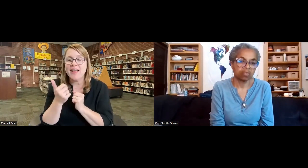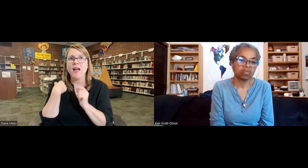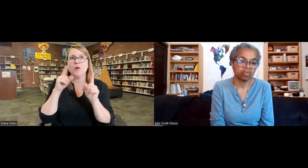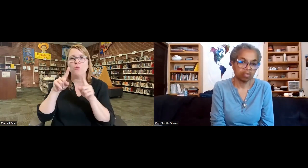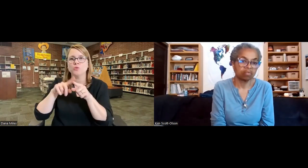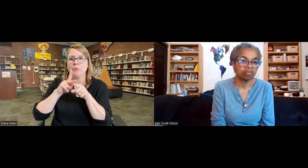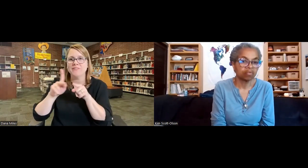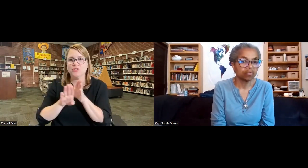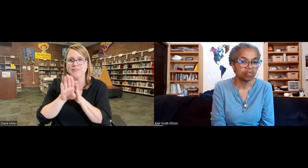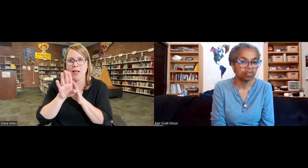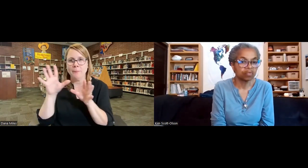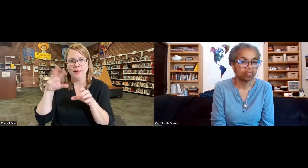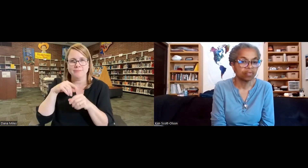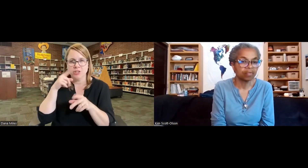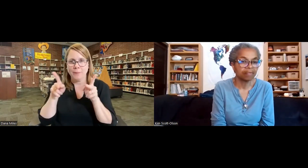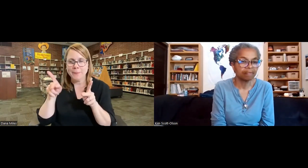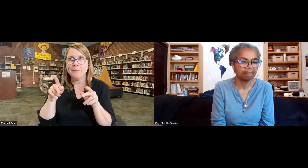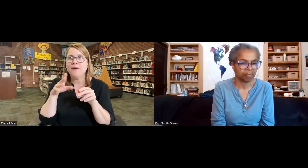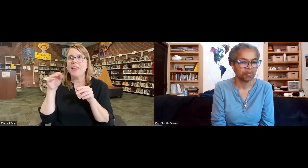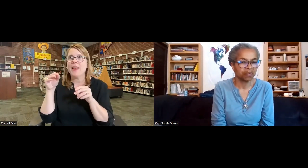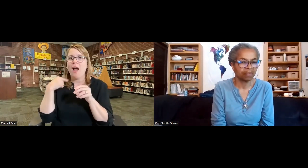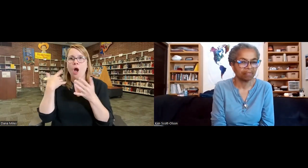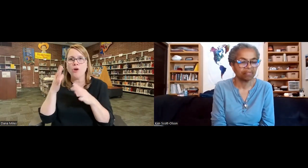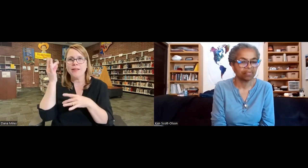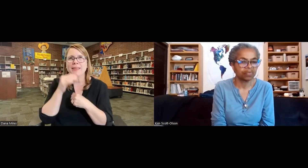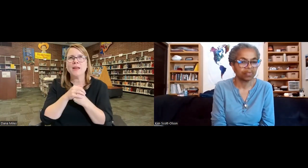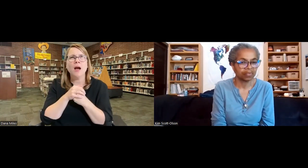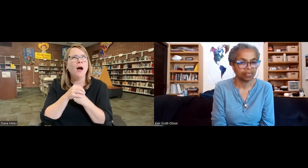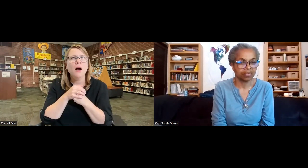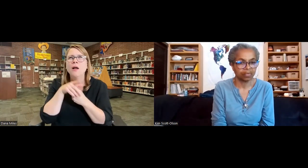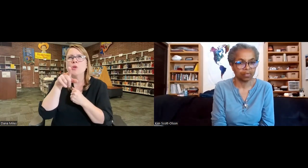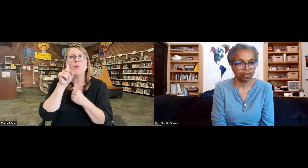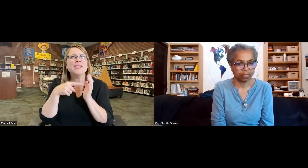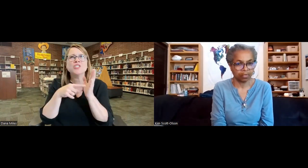And it’s funny, when I go to professional development with hearing people, I always think to myself,